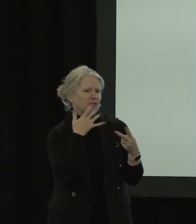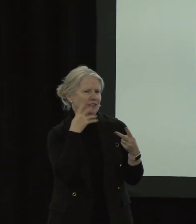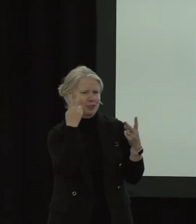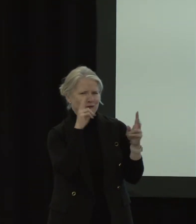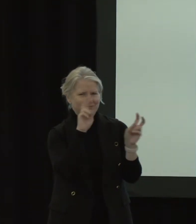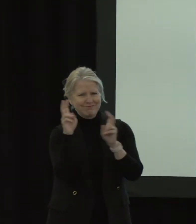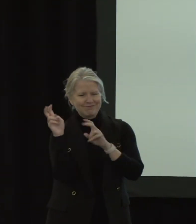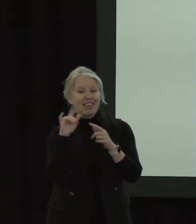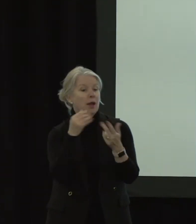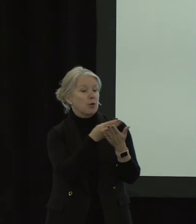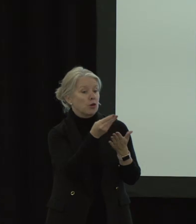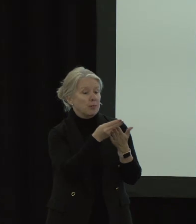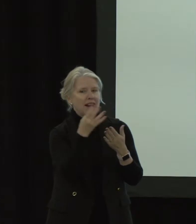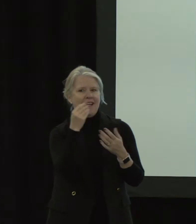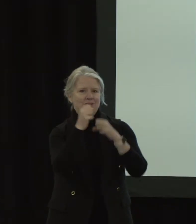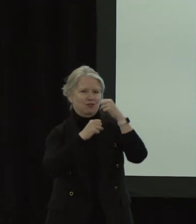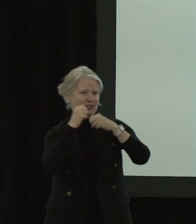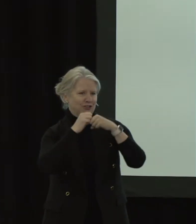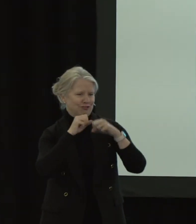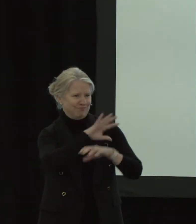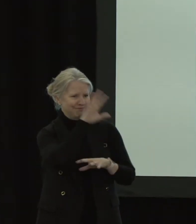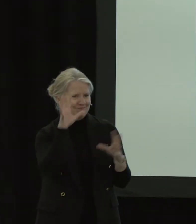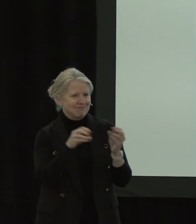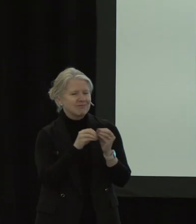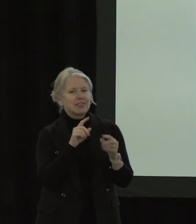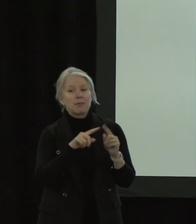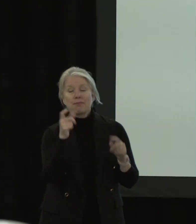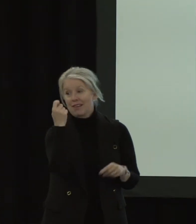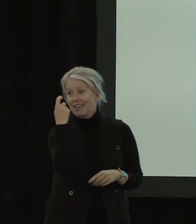procurement and infrastructure. However, thinking about what happened between then and